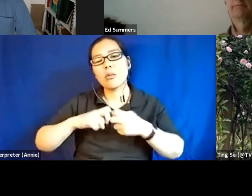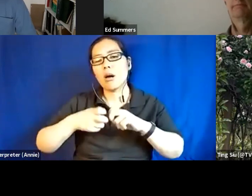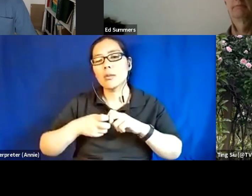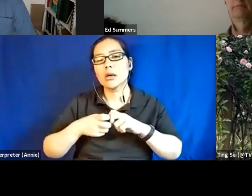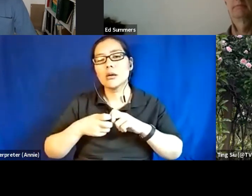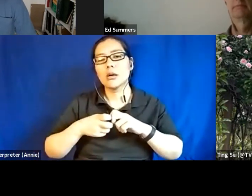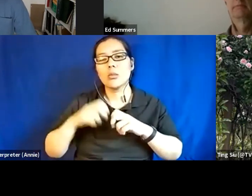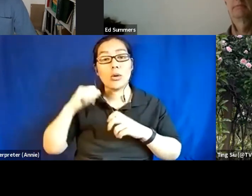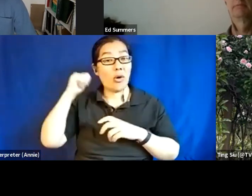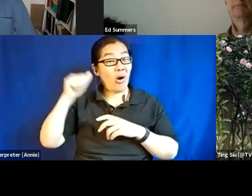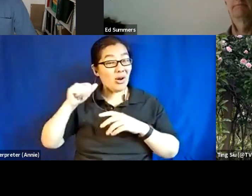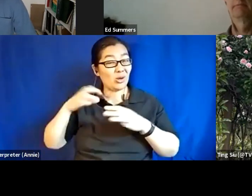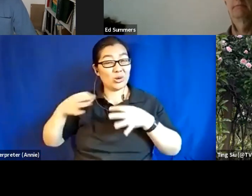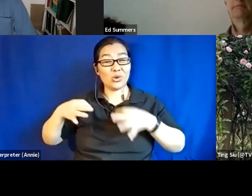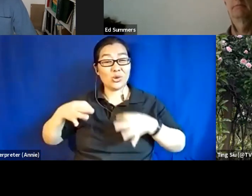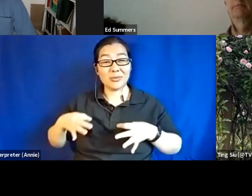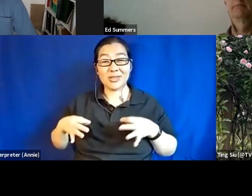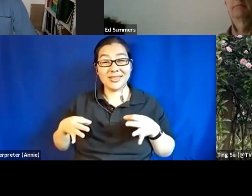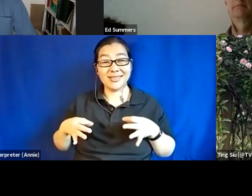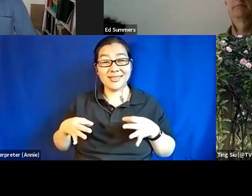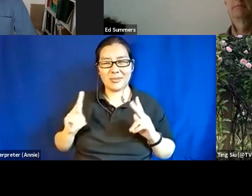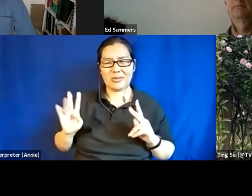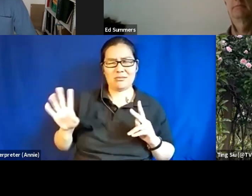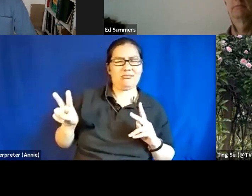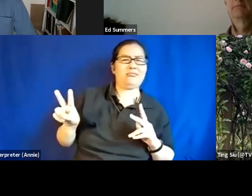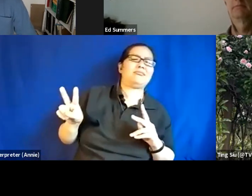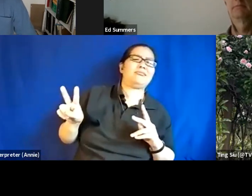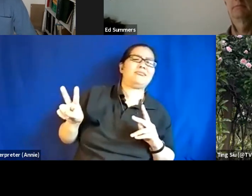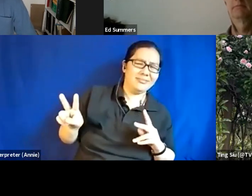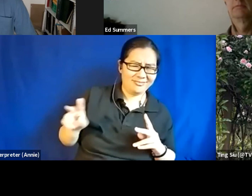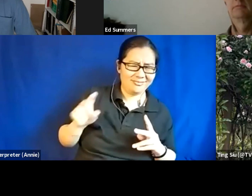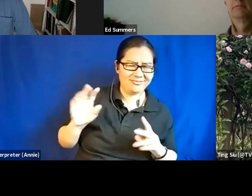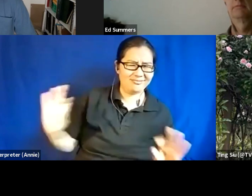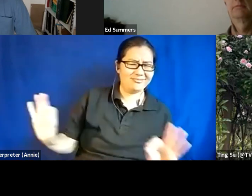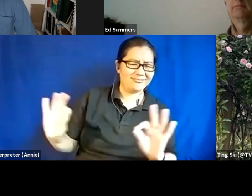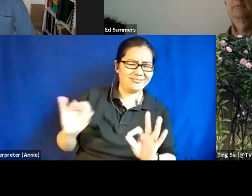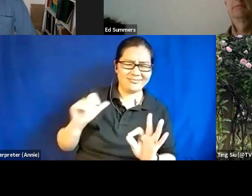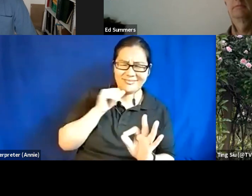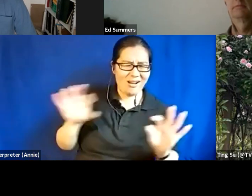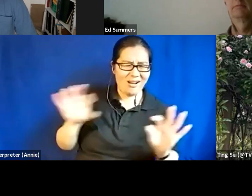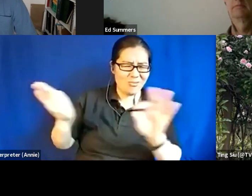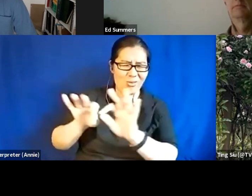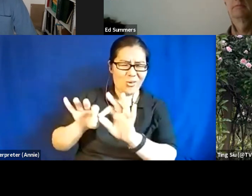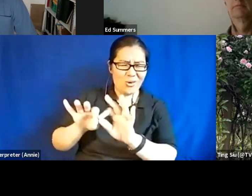description. People thought audio description is not that important. It's just for giving people access to